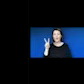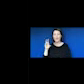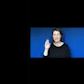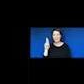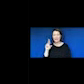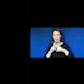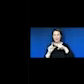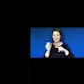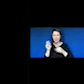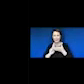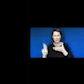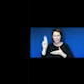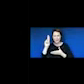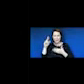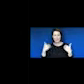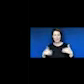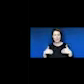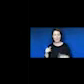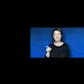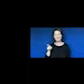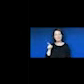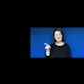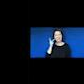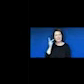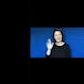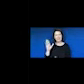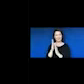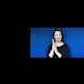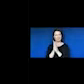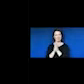He was very motivated by these different hobbies and interests and thought that this could